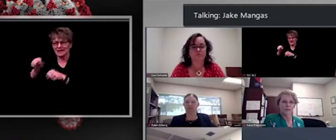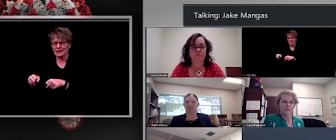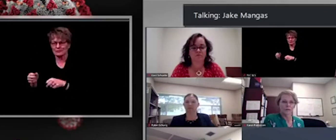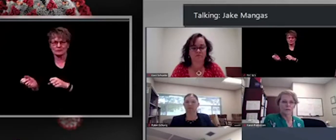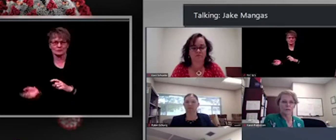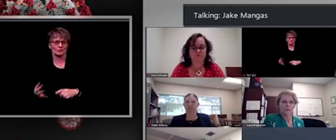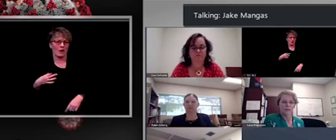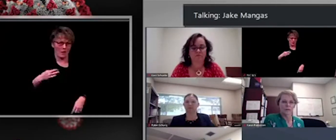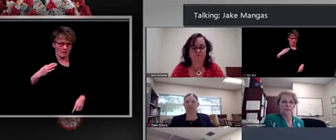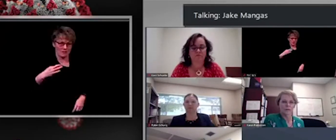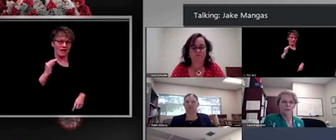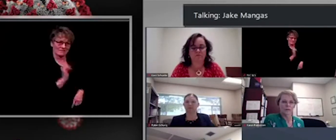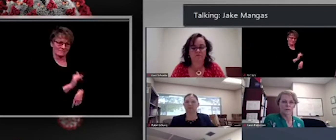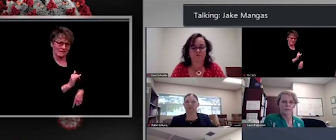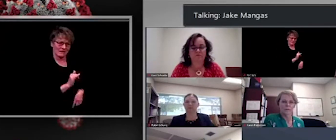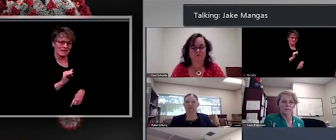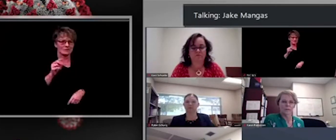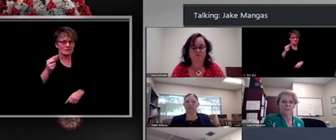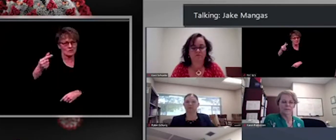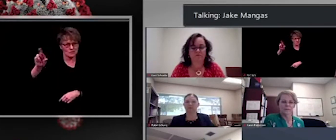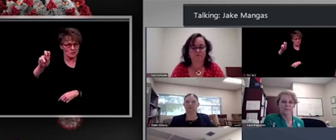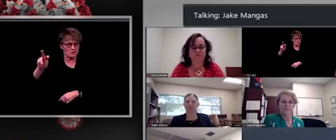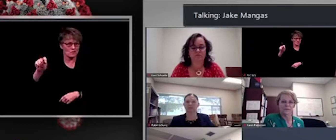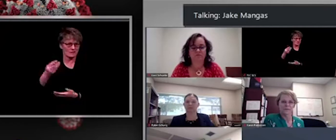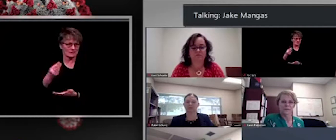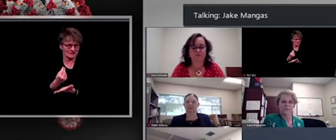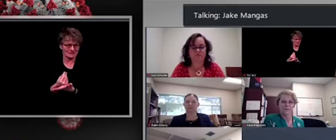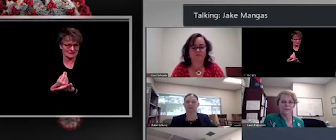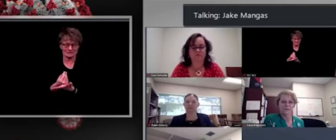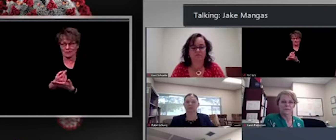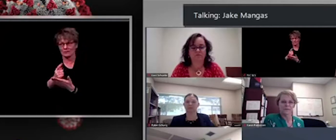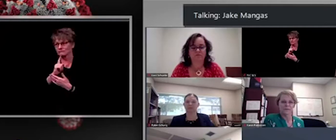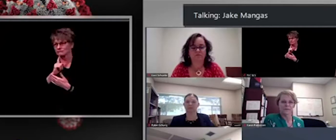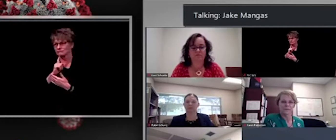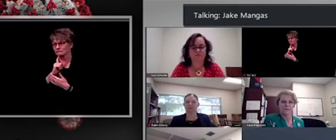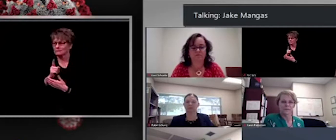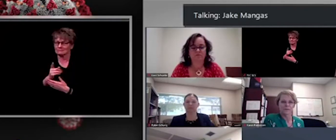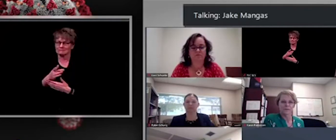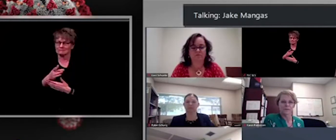business community right now, and we are so grateful for the work of the Board of Supervisors